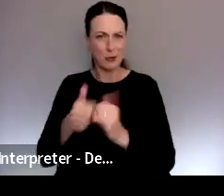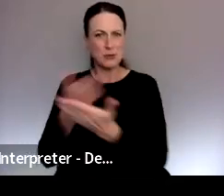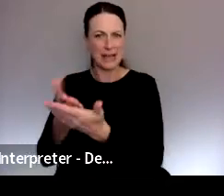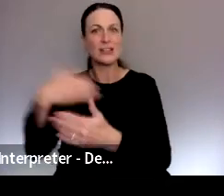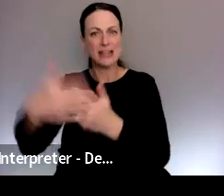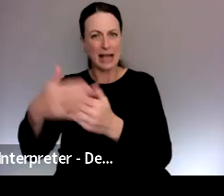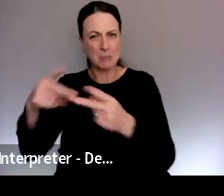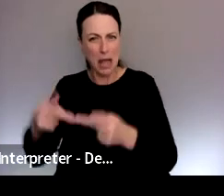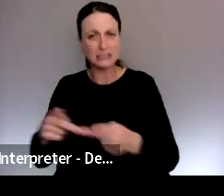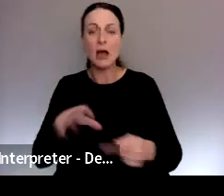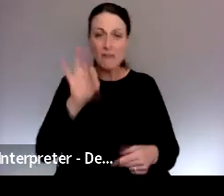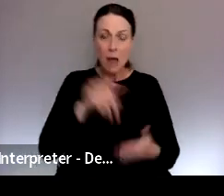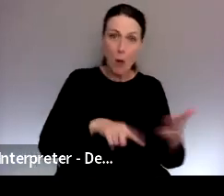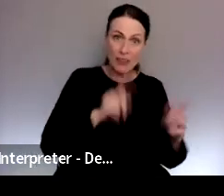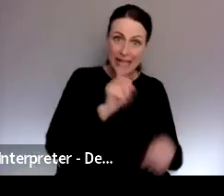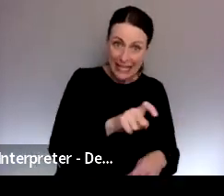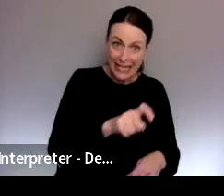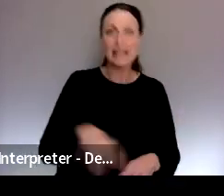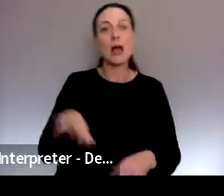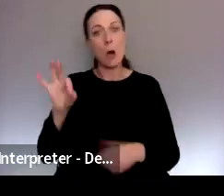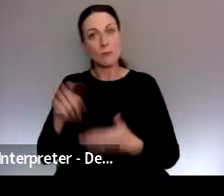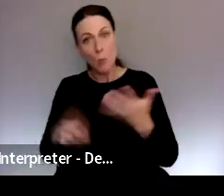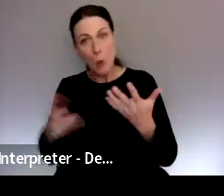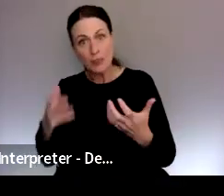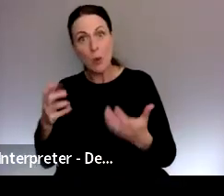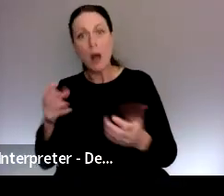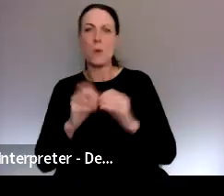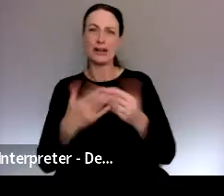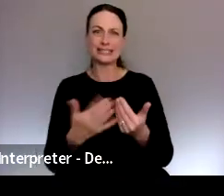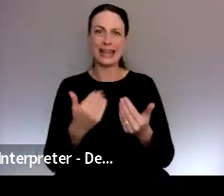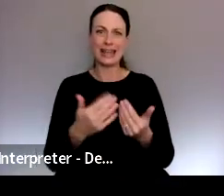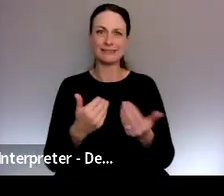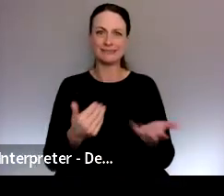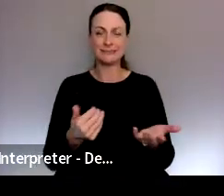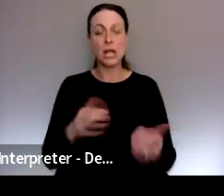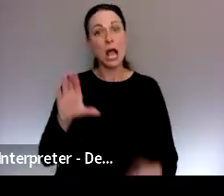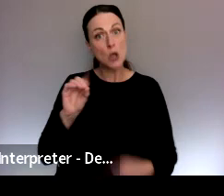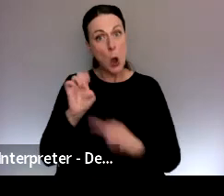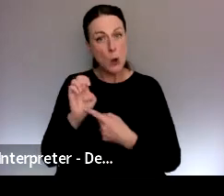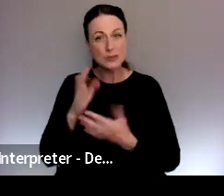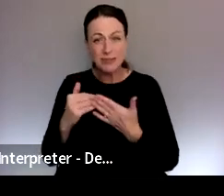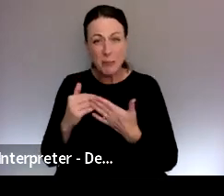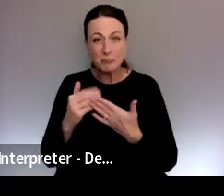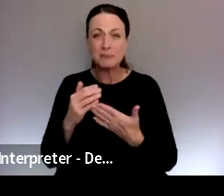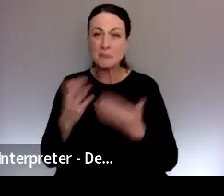This enables them to find what they need and what they want more easily. Certain aspects of code may also be used